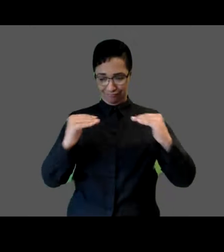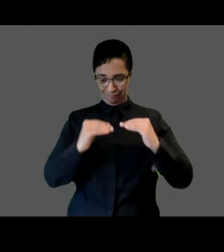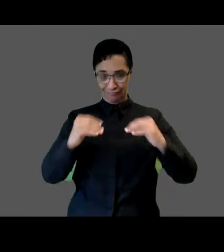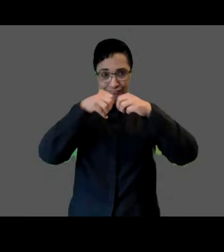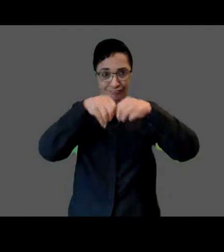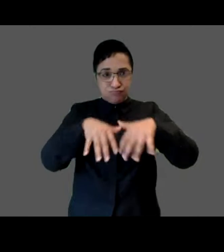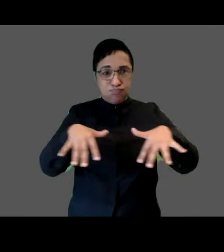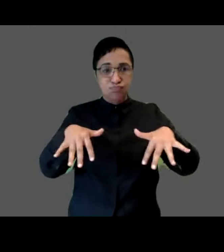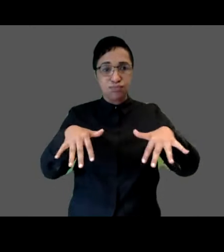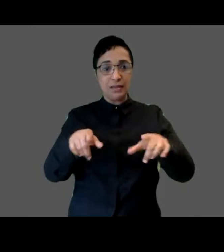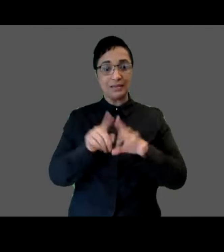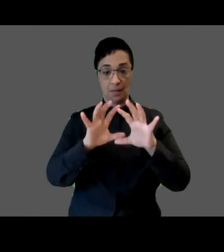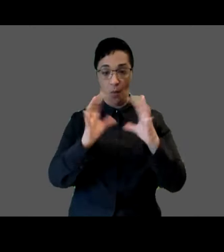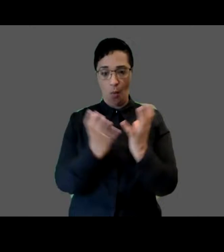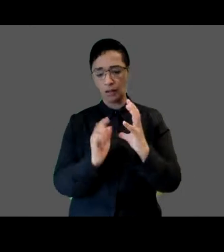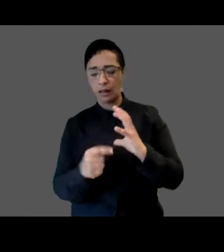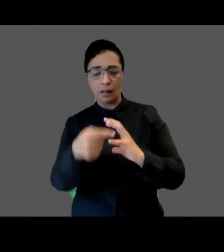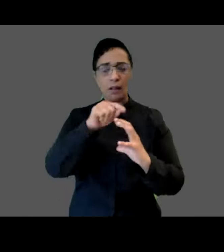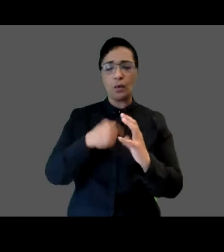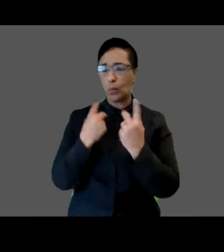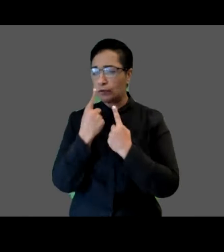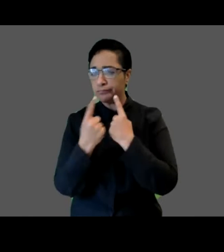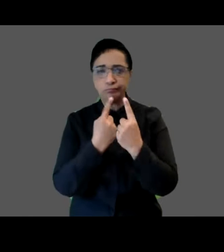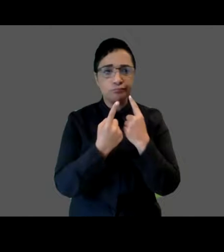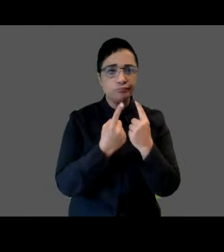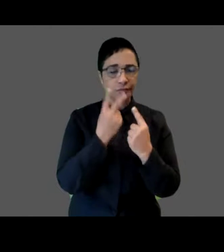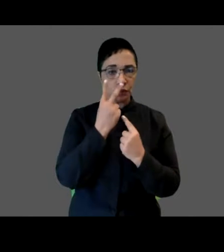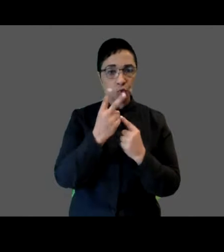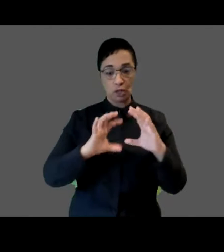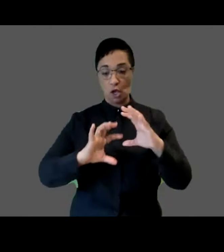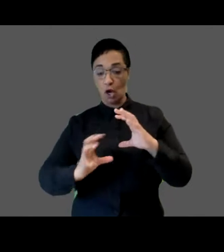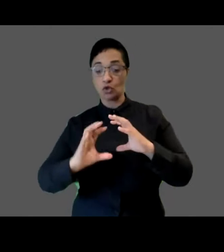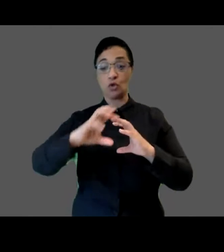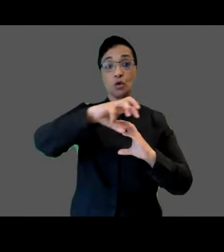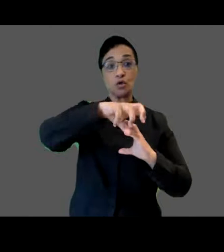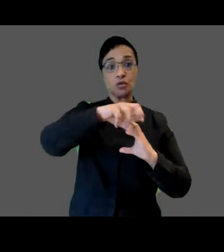when we see different projects going on in different countries that OPDs have, we have